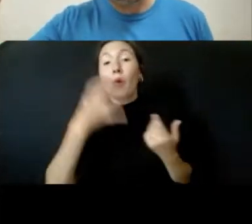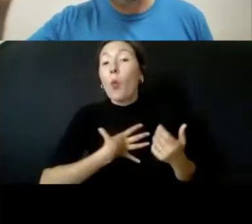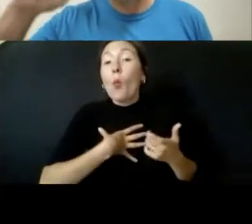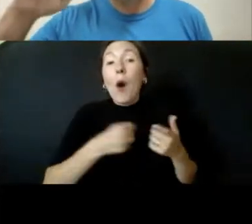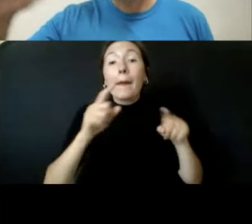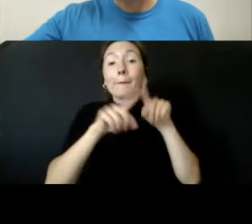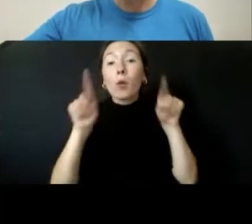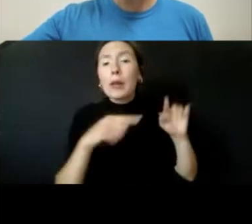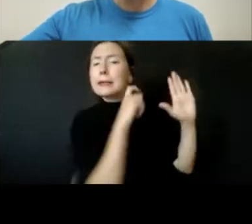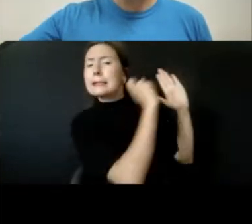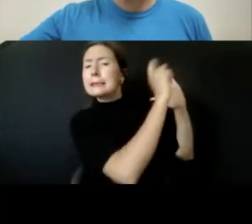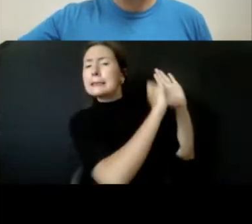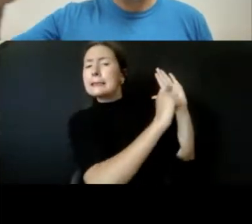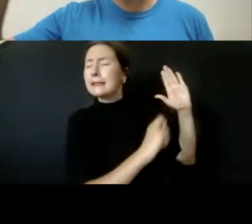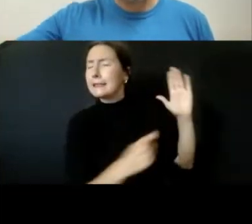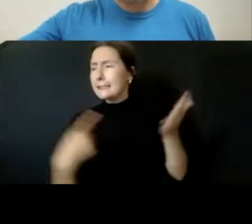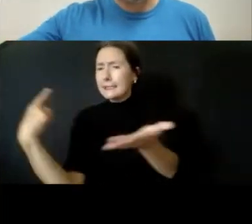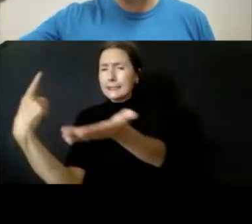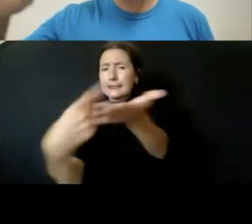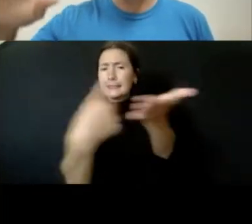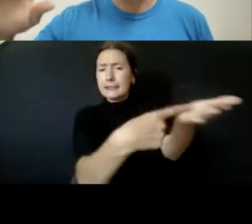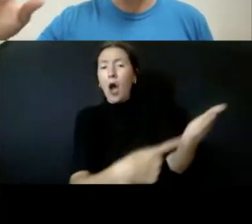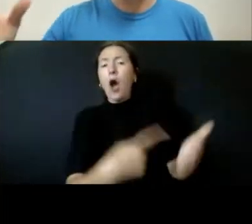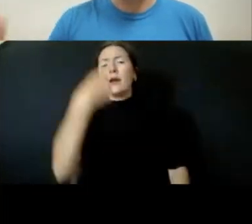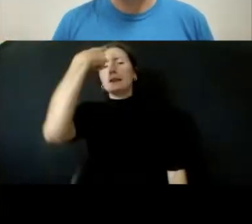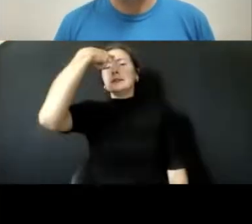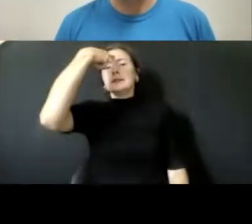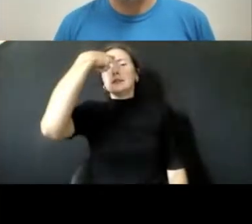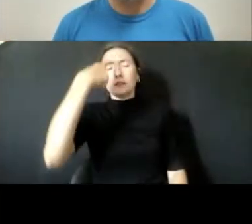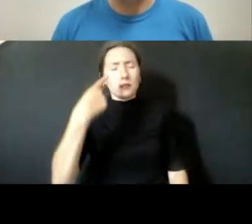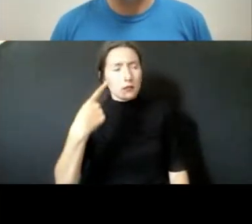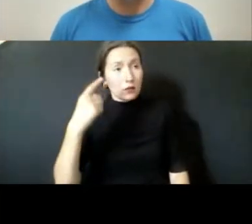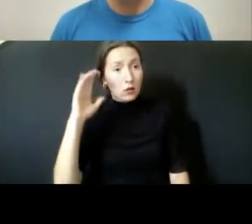kind of interface are we going to take control away from the user if we build this kind of